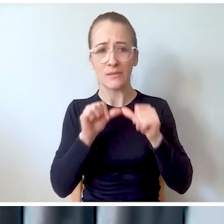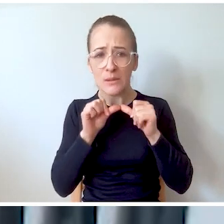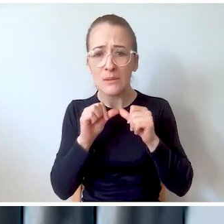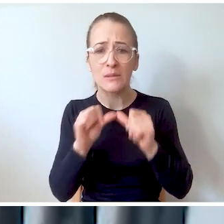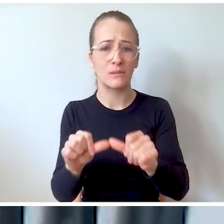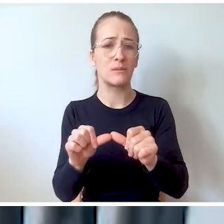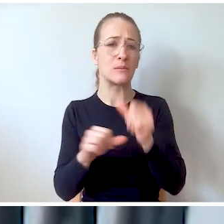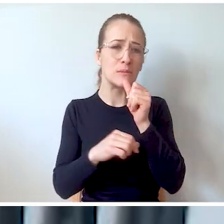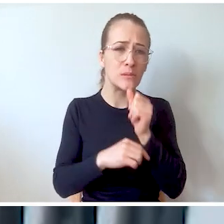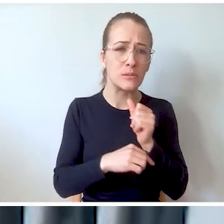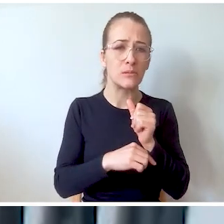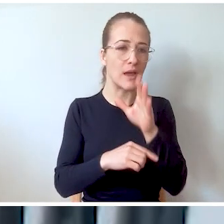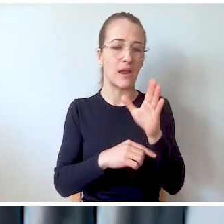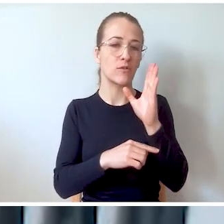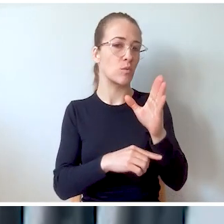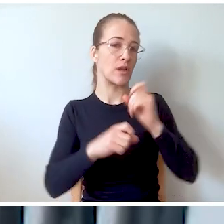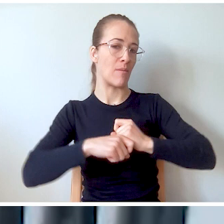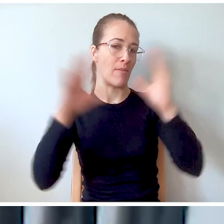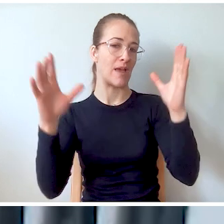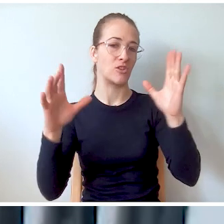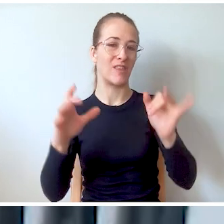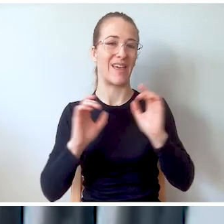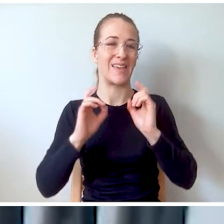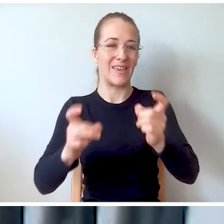I never would've imagined that gift coming out of my life